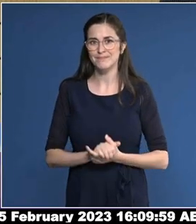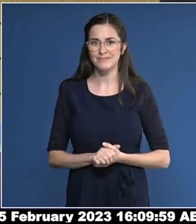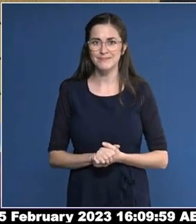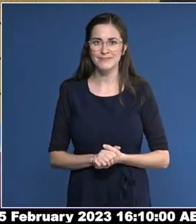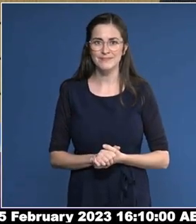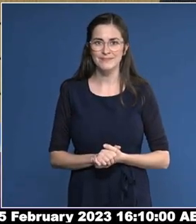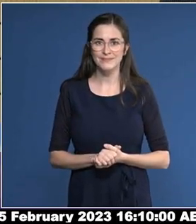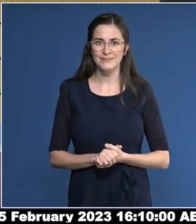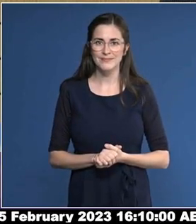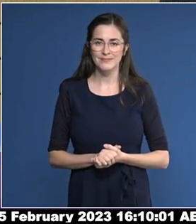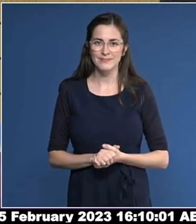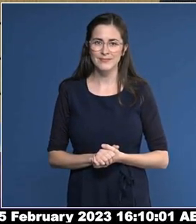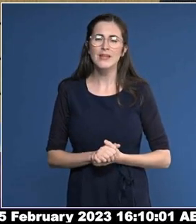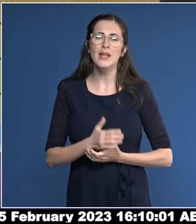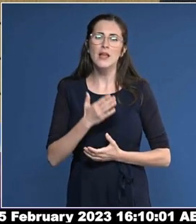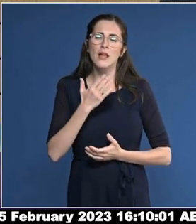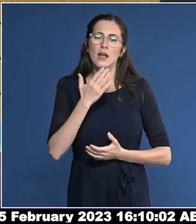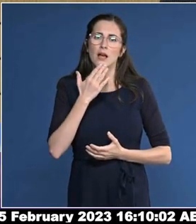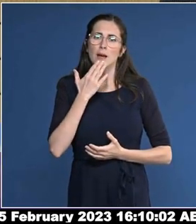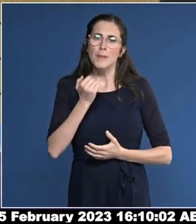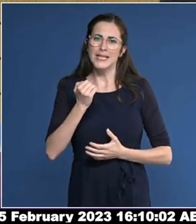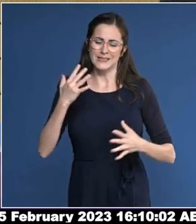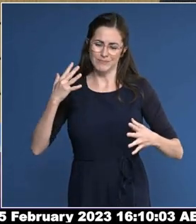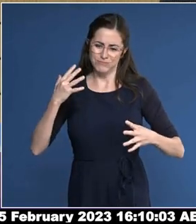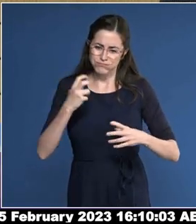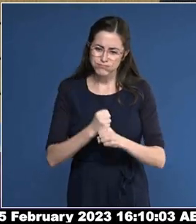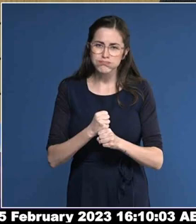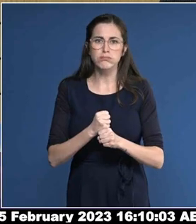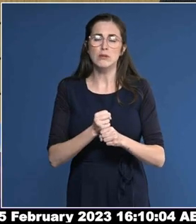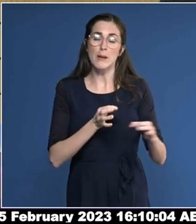Very briefly about plan management and support coordination, just for